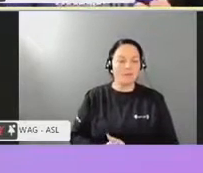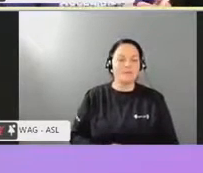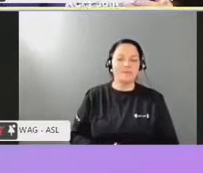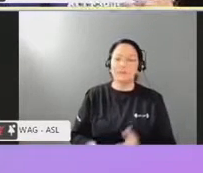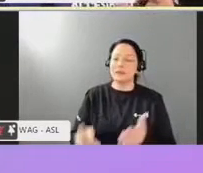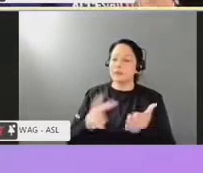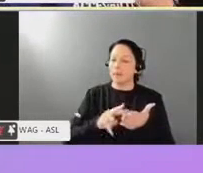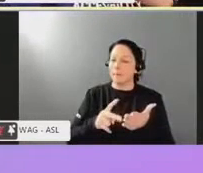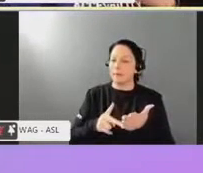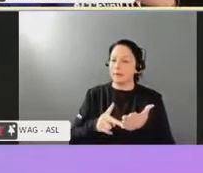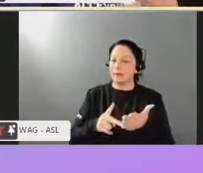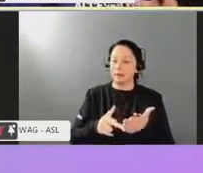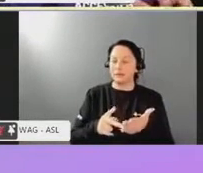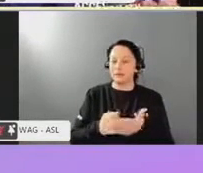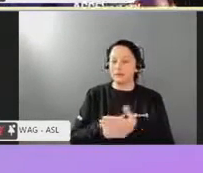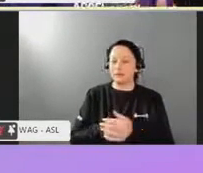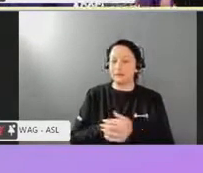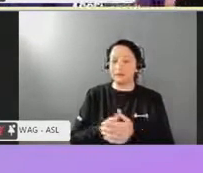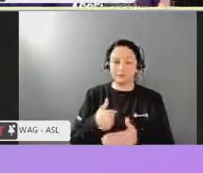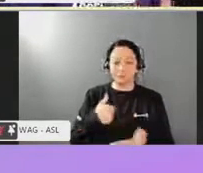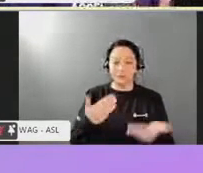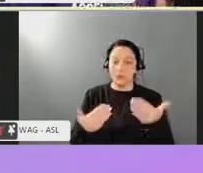here with a 3% conversion rate, with an average of